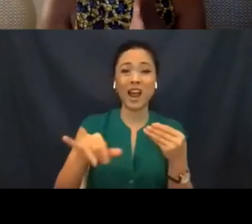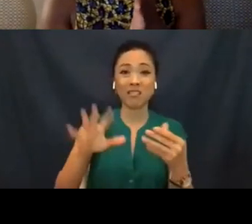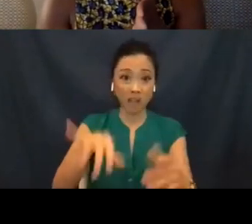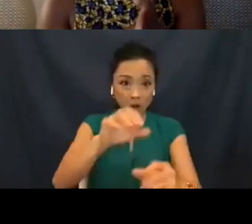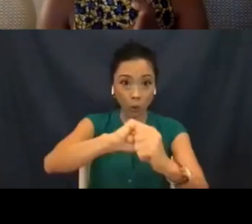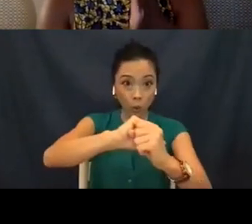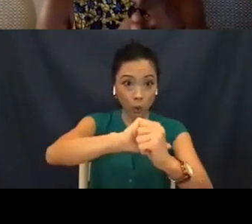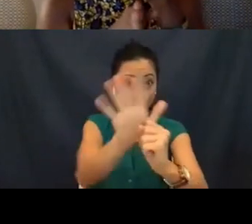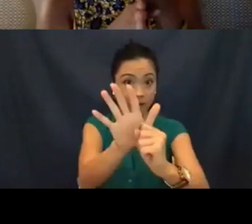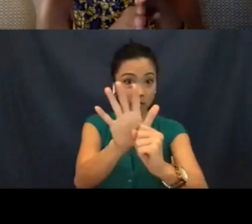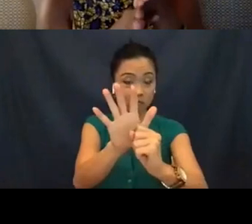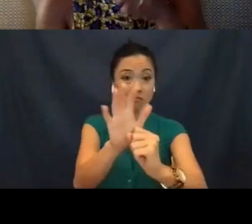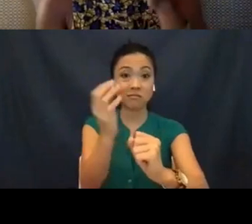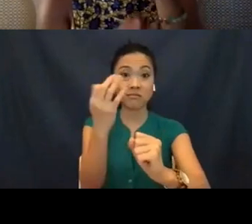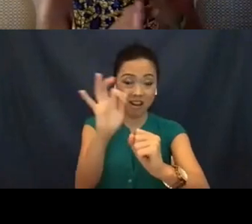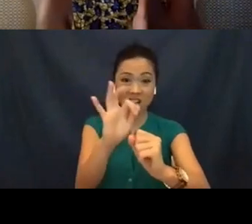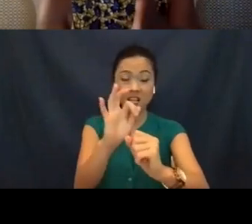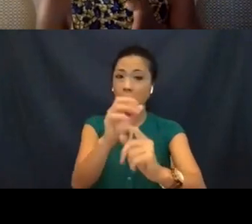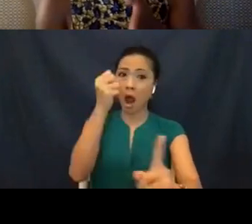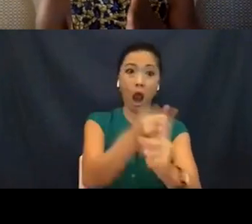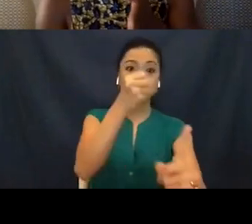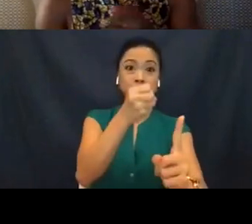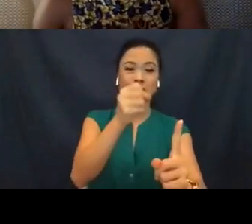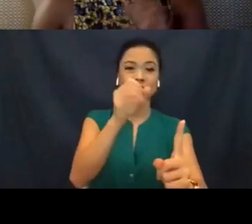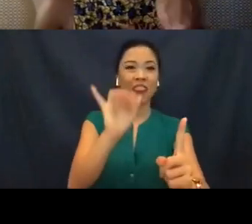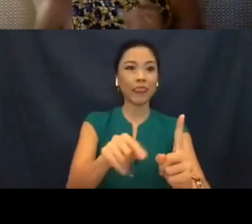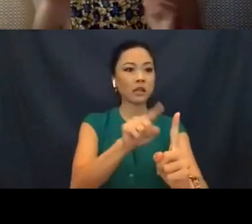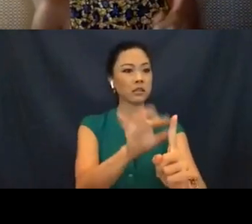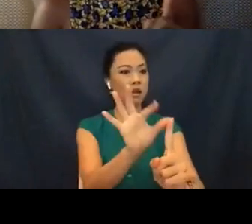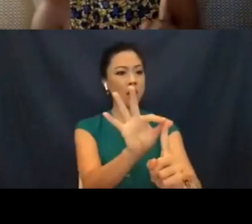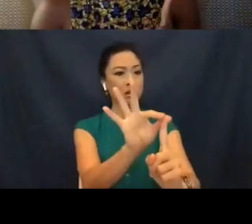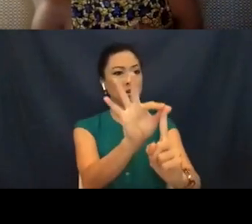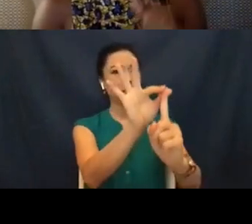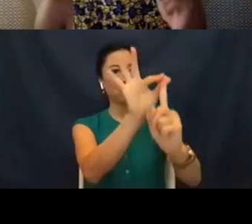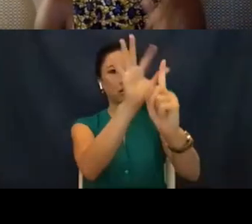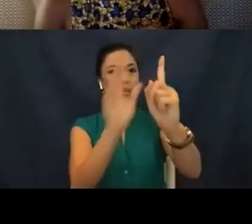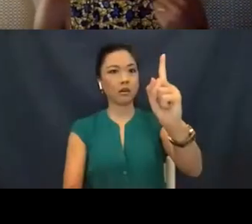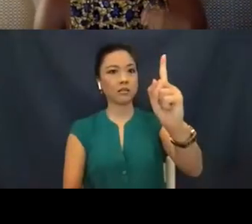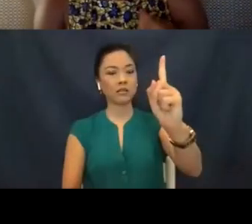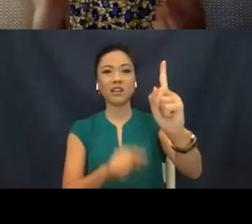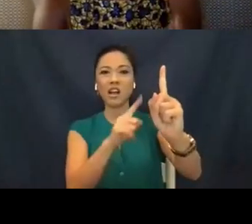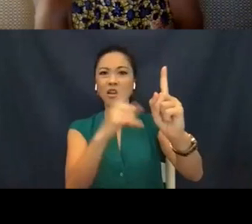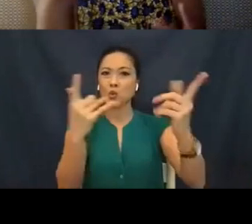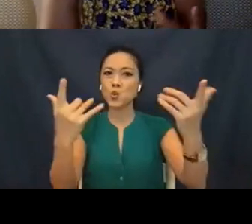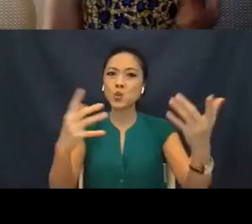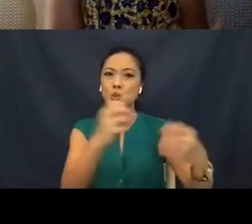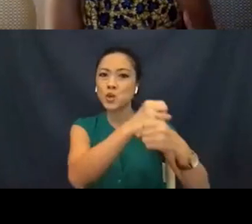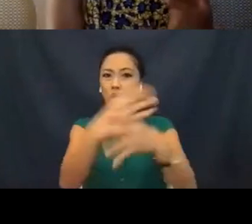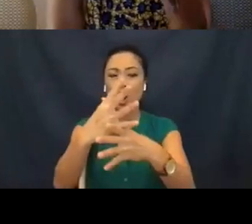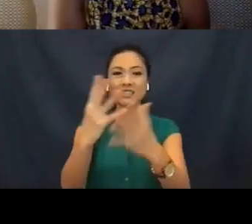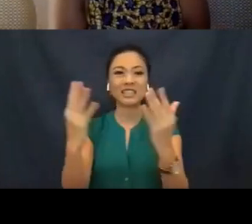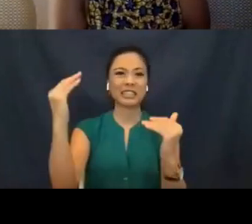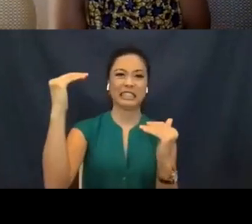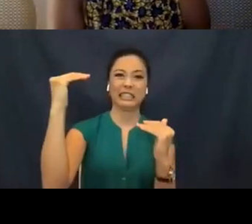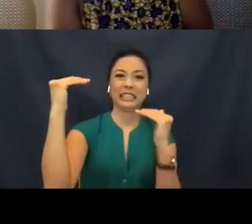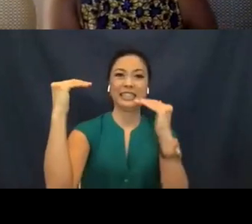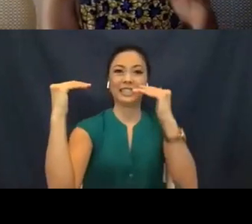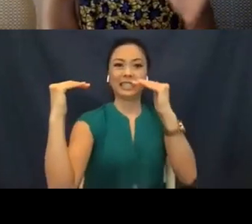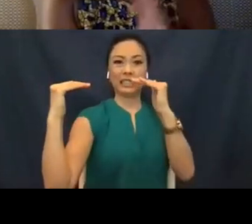us do is stop and deal with the things that are going to reemerge to be at our human deficit,